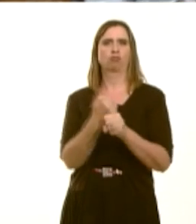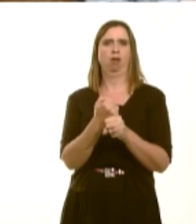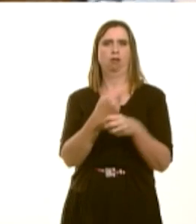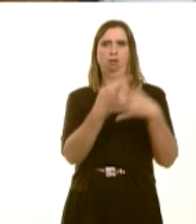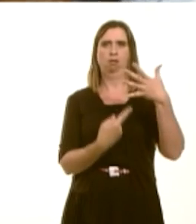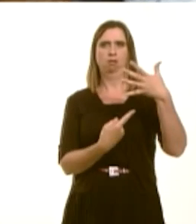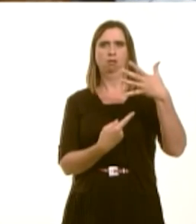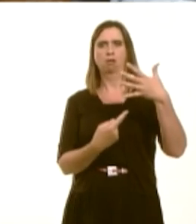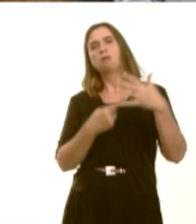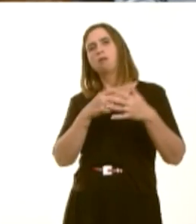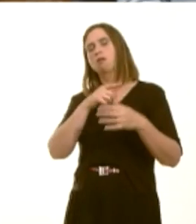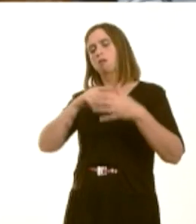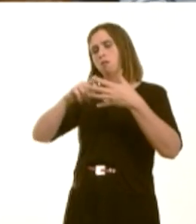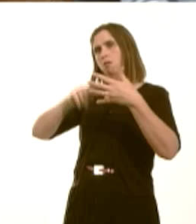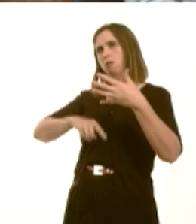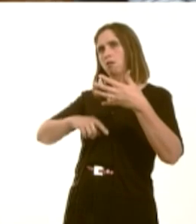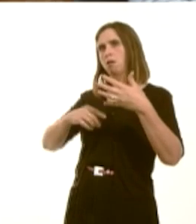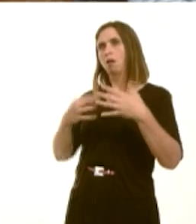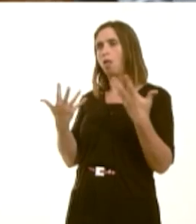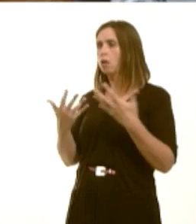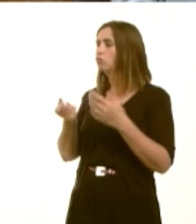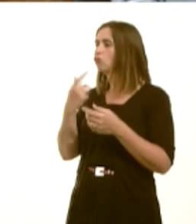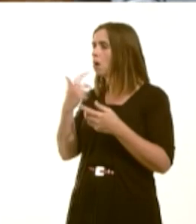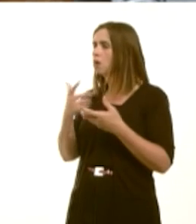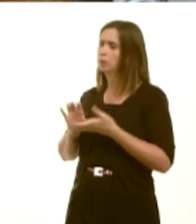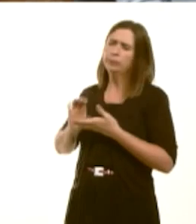drugs that they bring onto the market. They invest a lot of money into those drugs, and